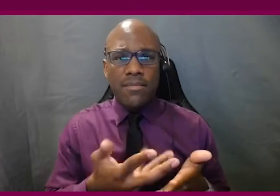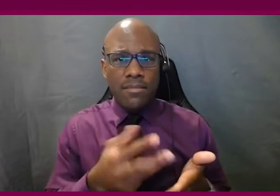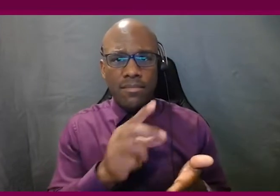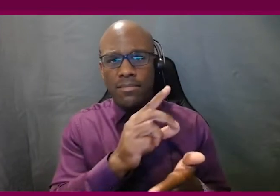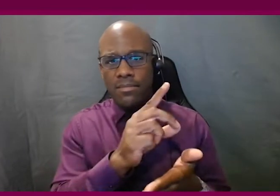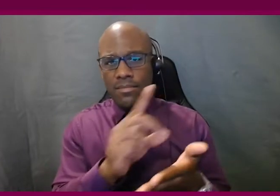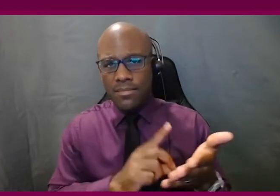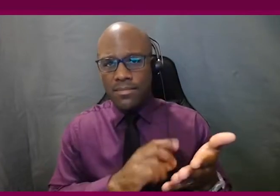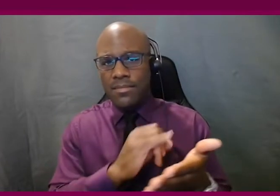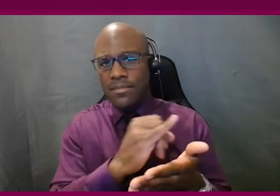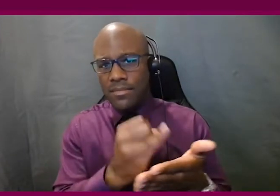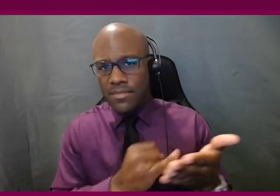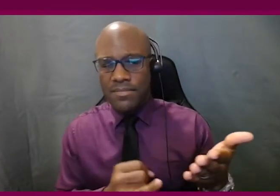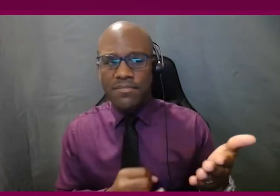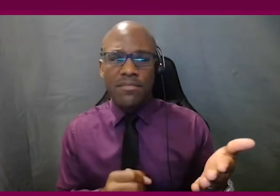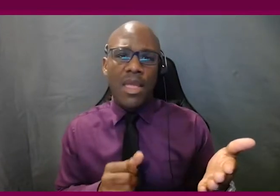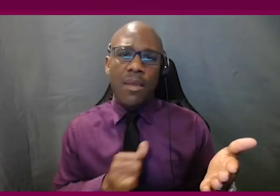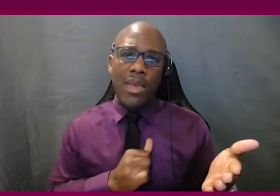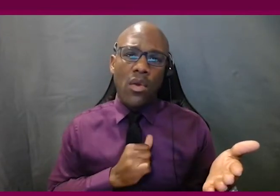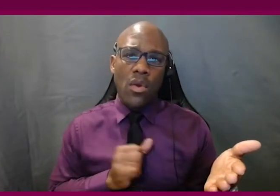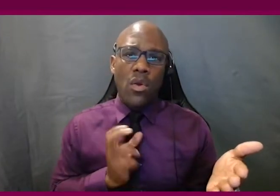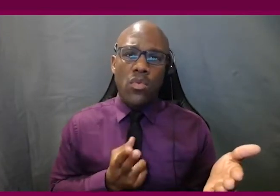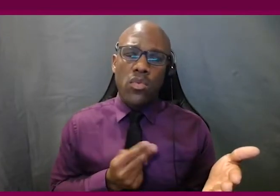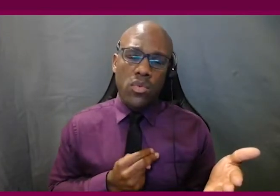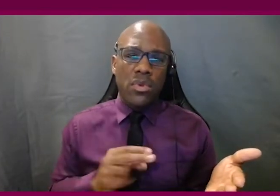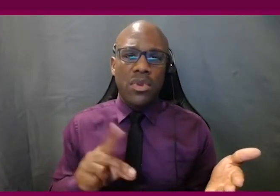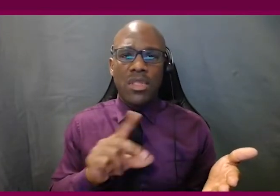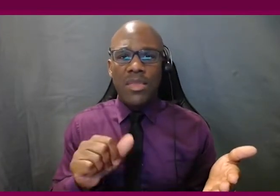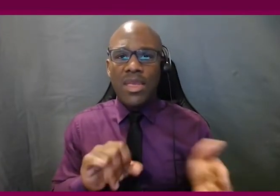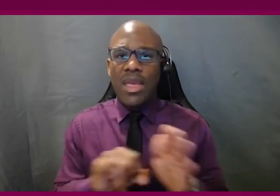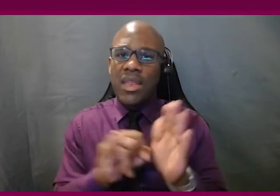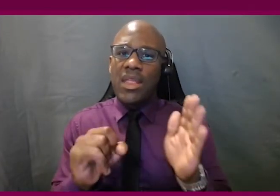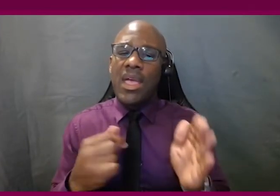story of disability and how I navigate the world.